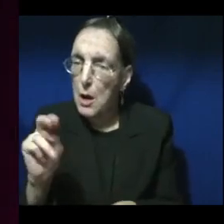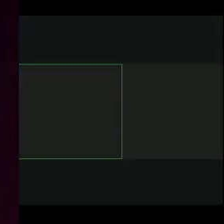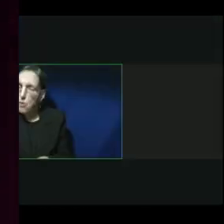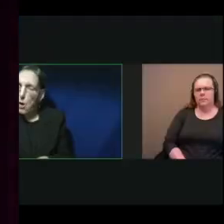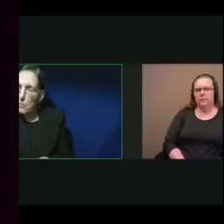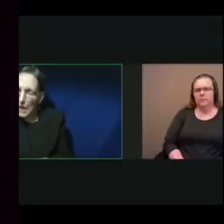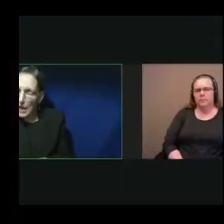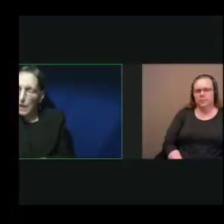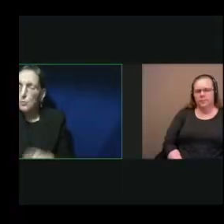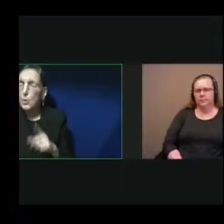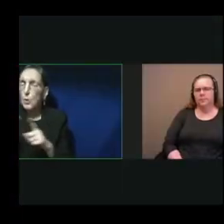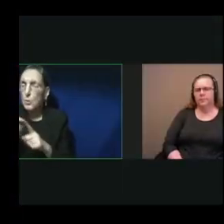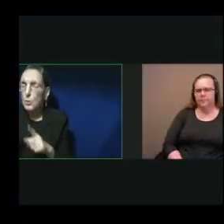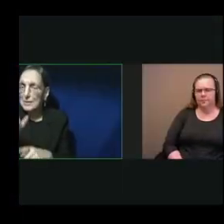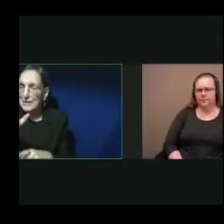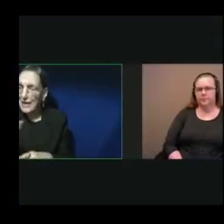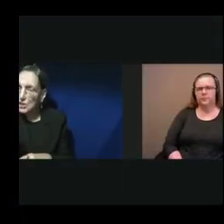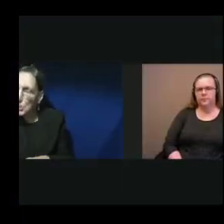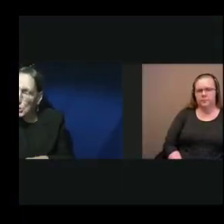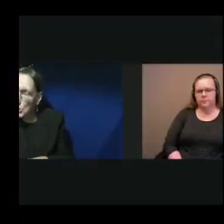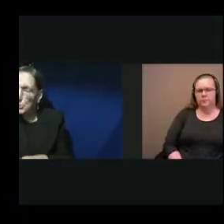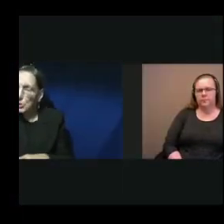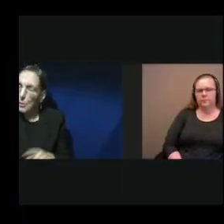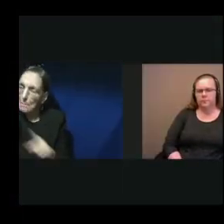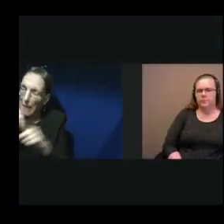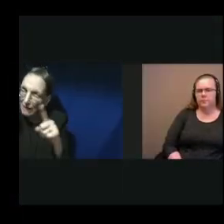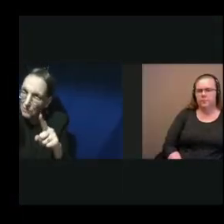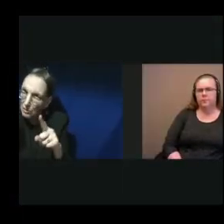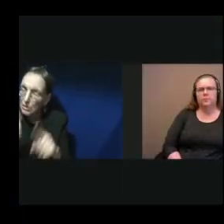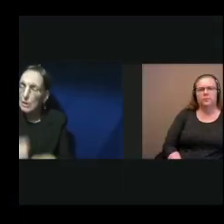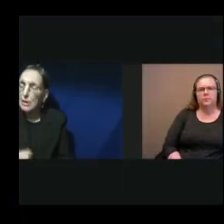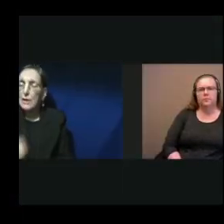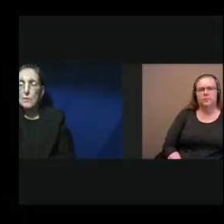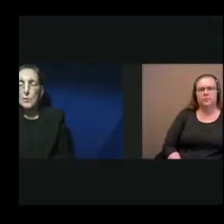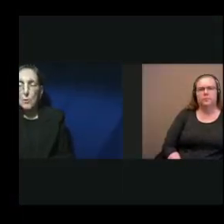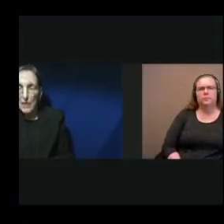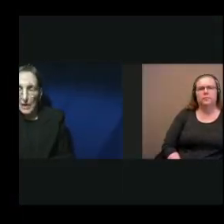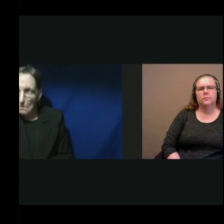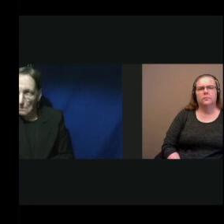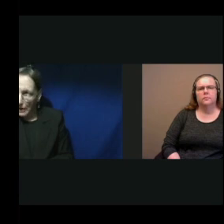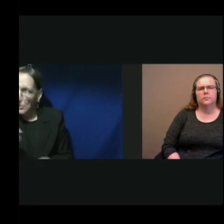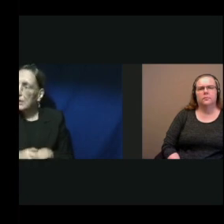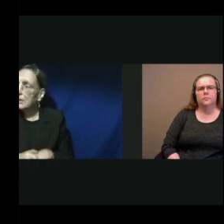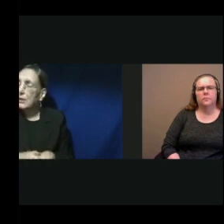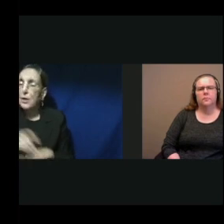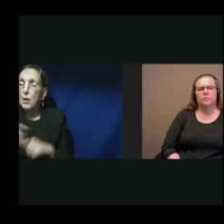think about it, you acts like a stop sign, right? When we say something and we use the word you,